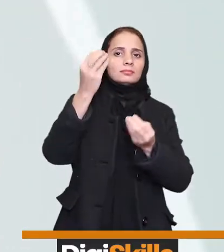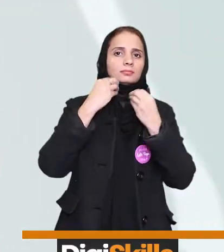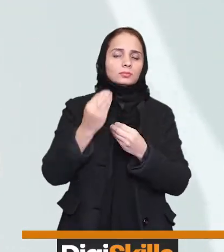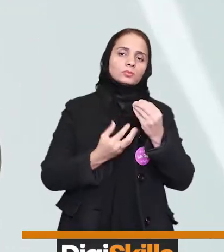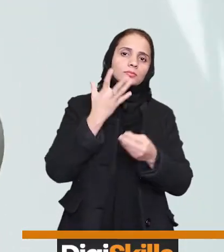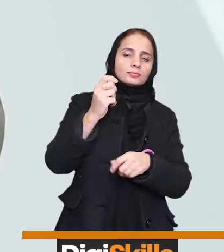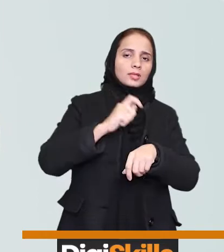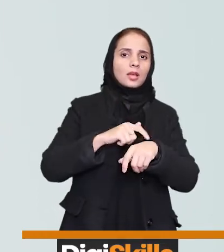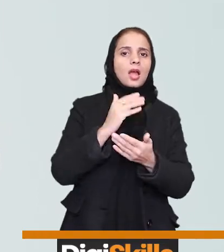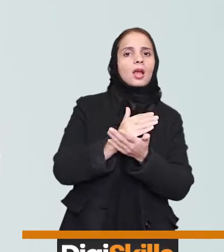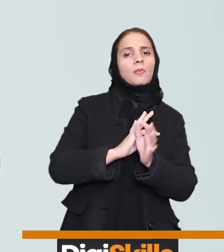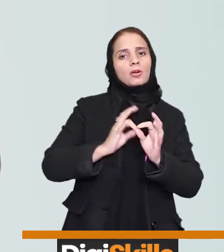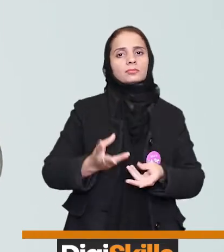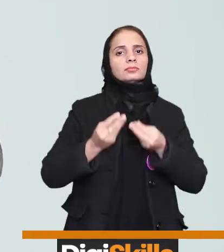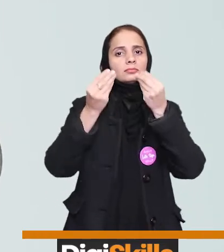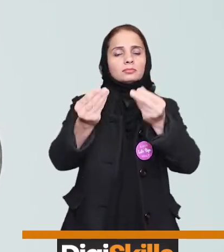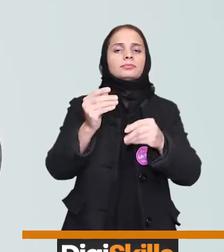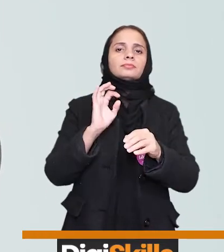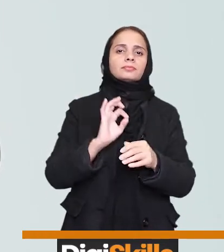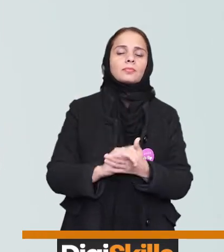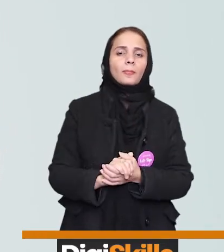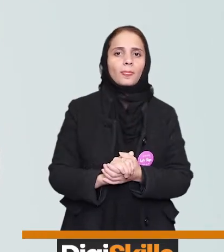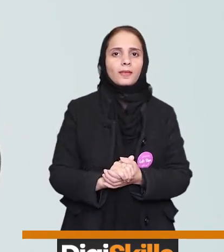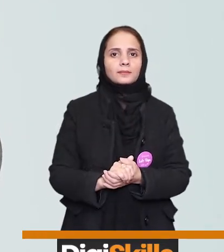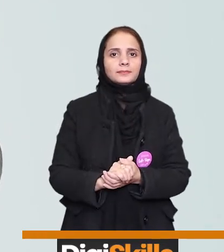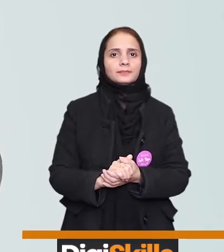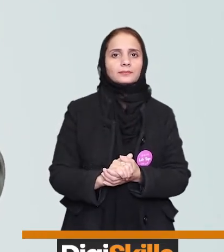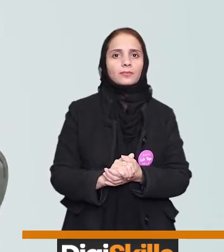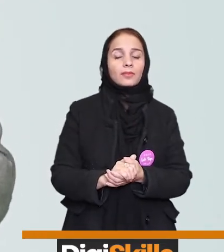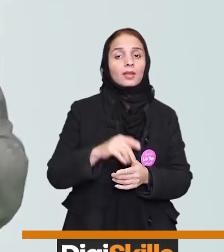and even you will complete it within time and get paid.